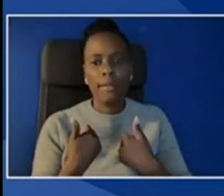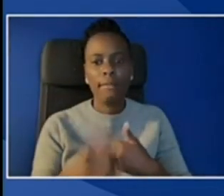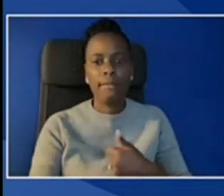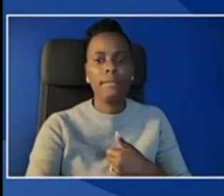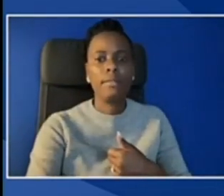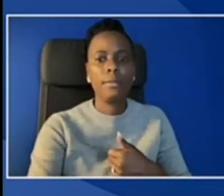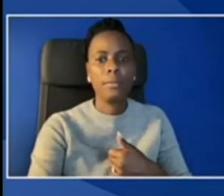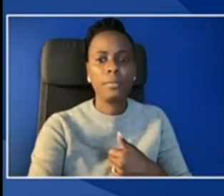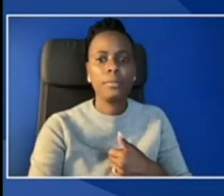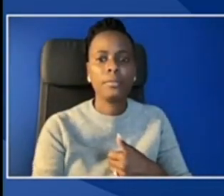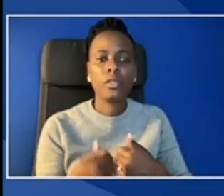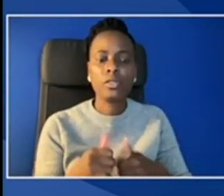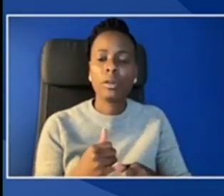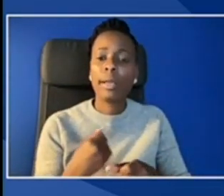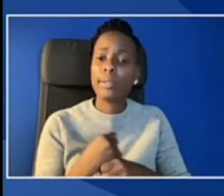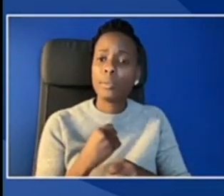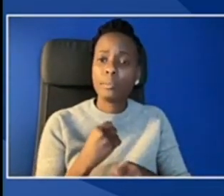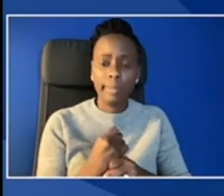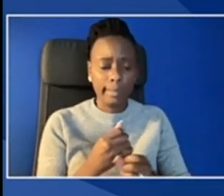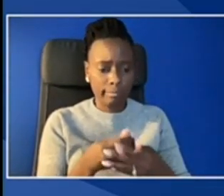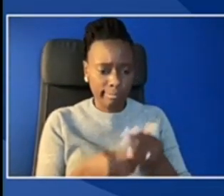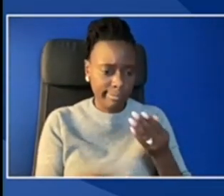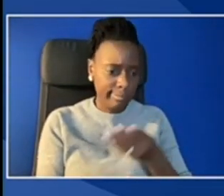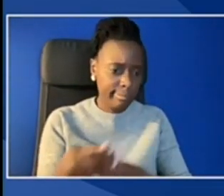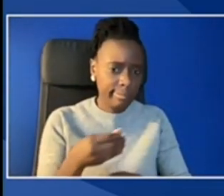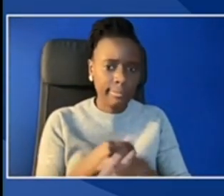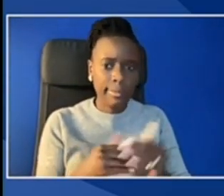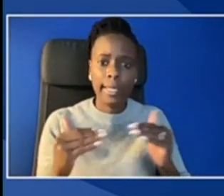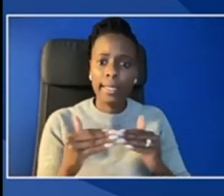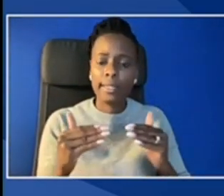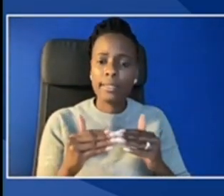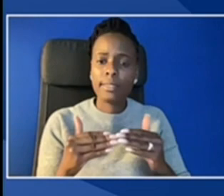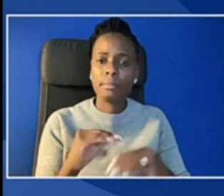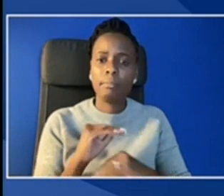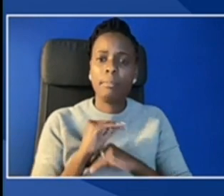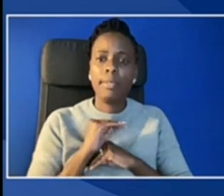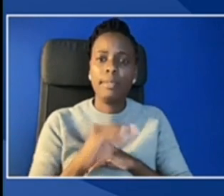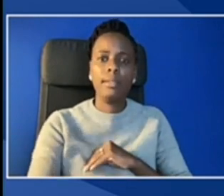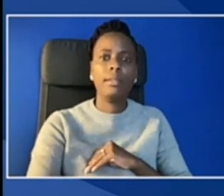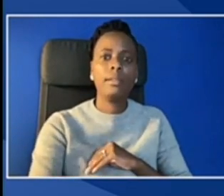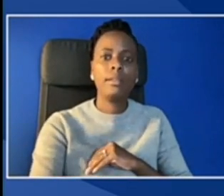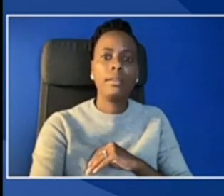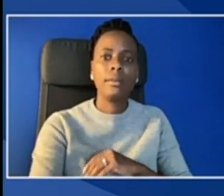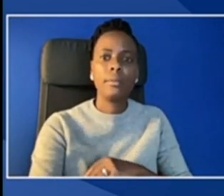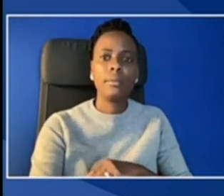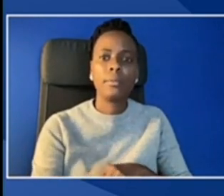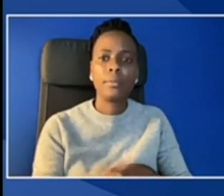to make ends meet. And it just seem like-